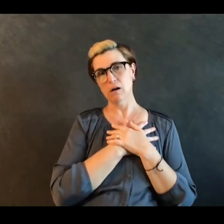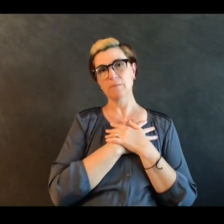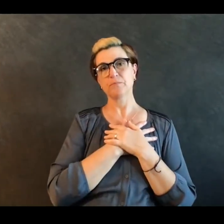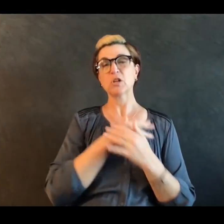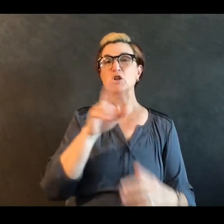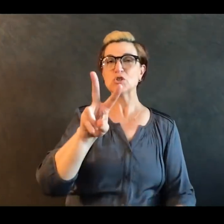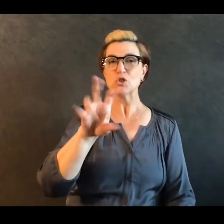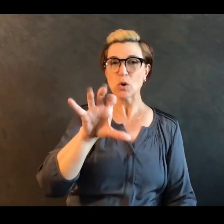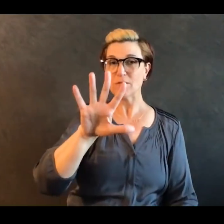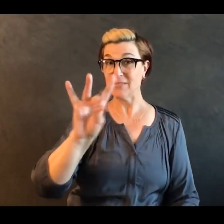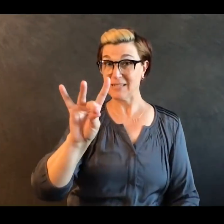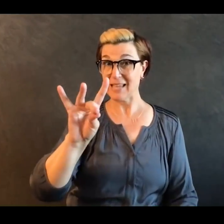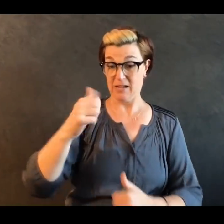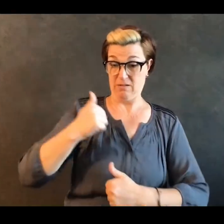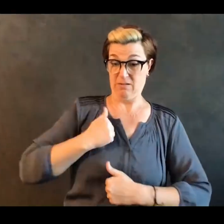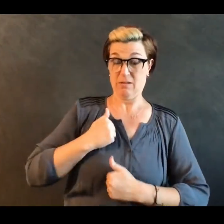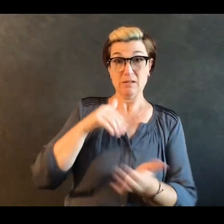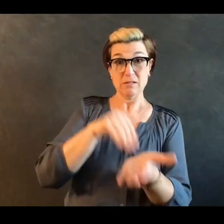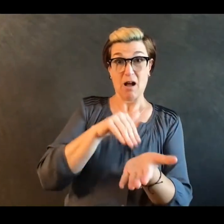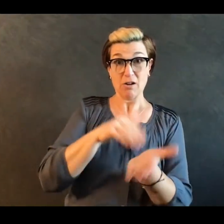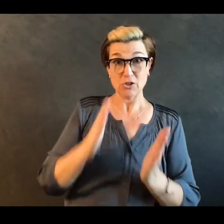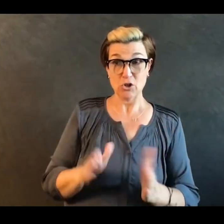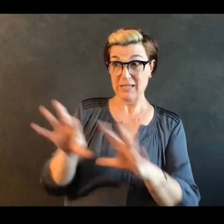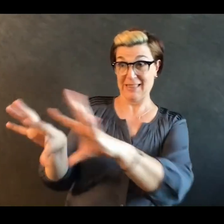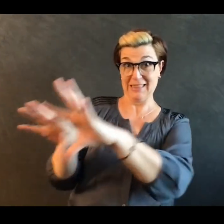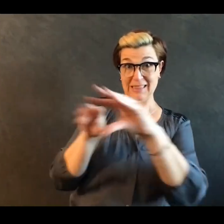just yesterday were deployed off the ship and out of the Javits Center into